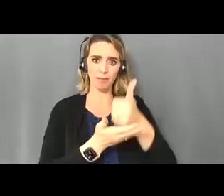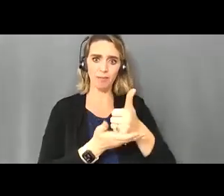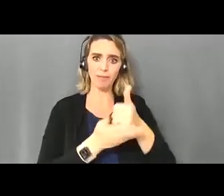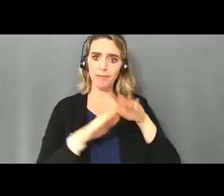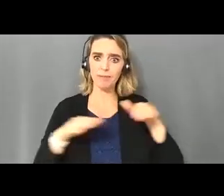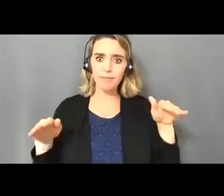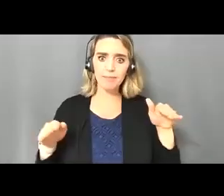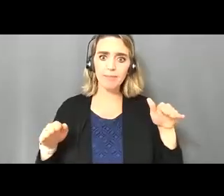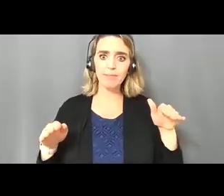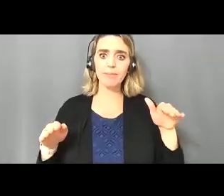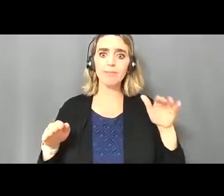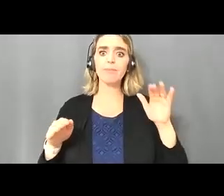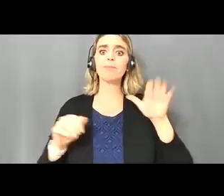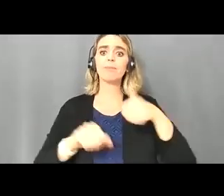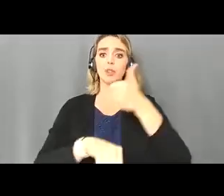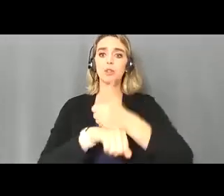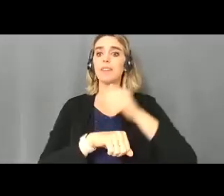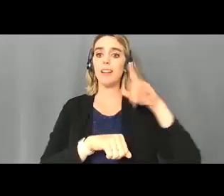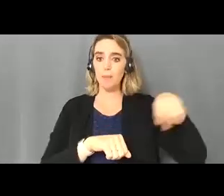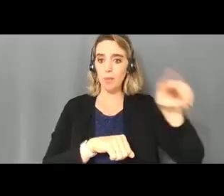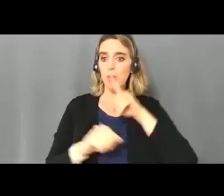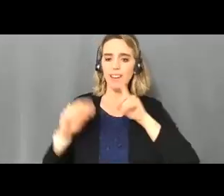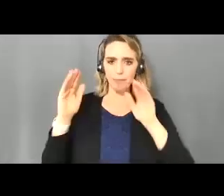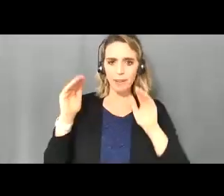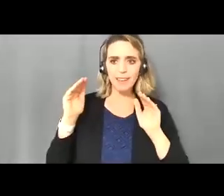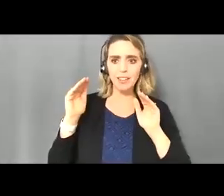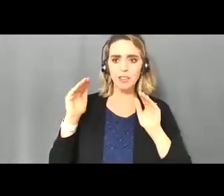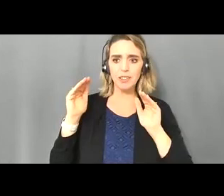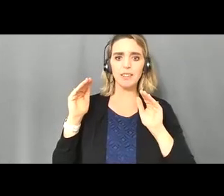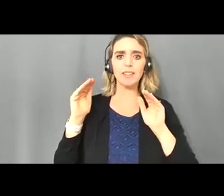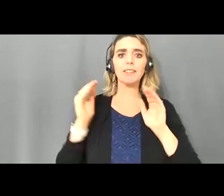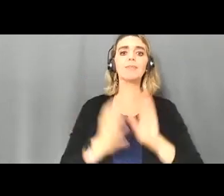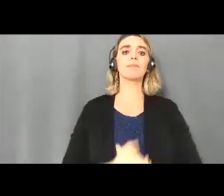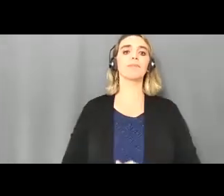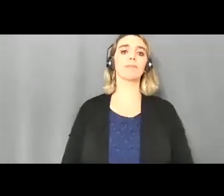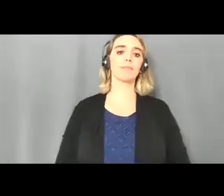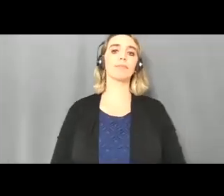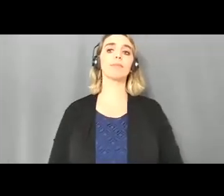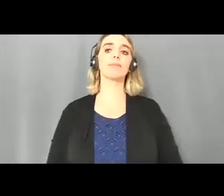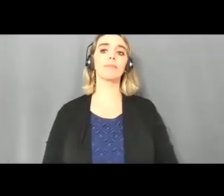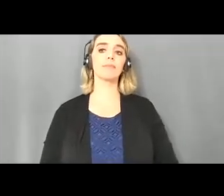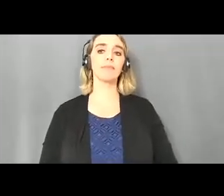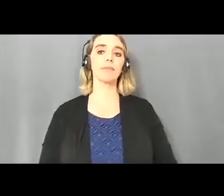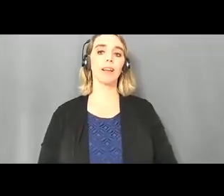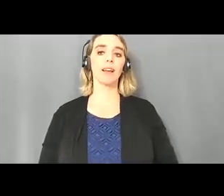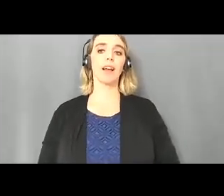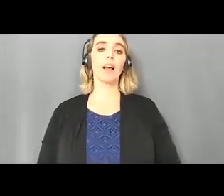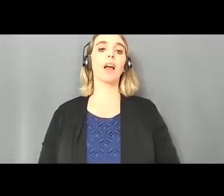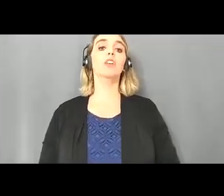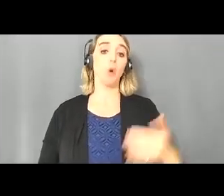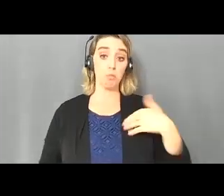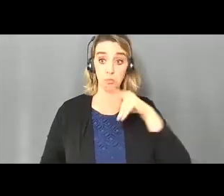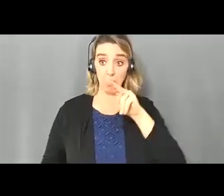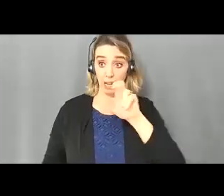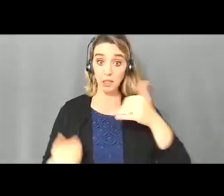to set their expectations. So Nancy got connected with a nurse ally and a physician ally,